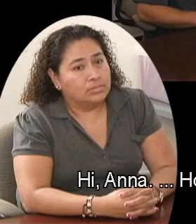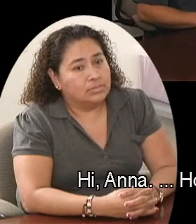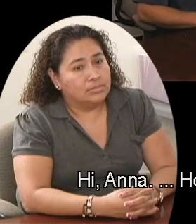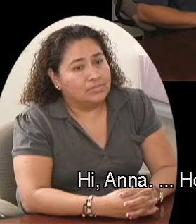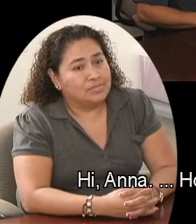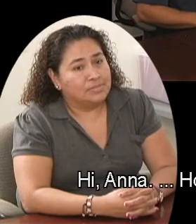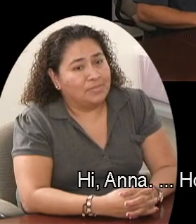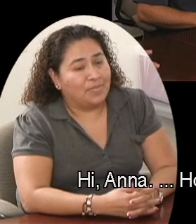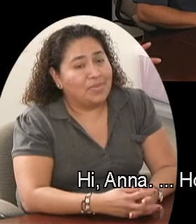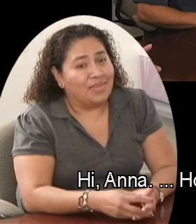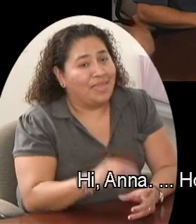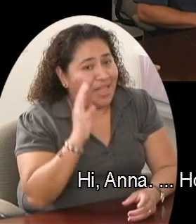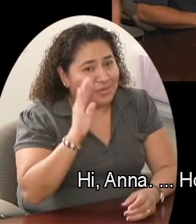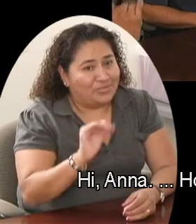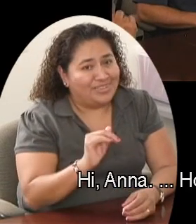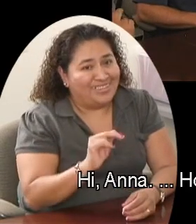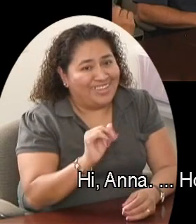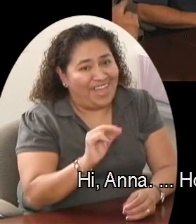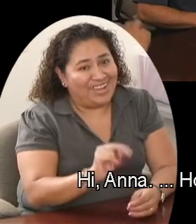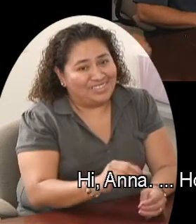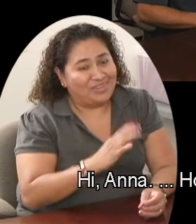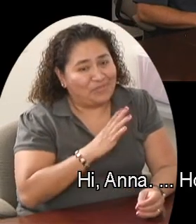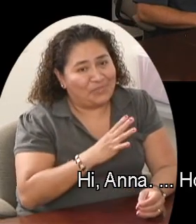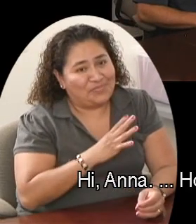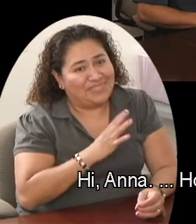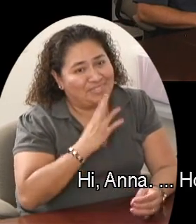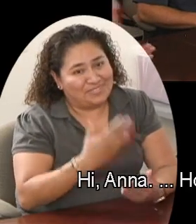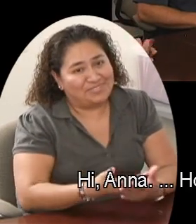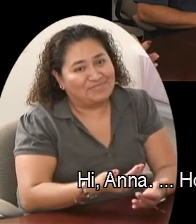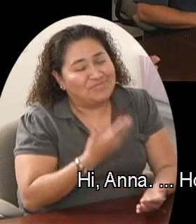Hi, Anna. ... How are you? ... Good.